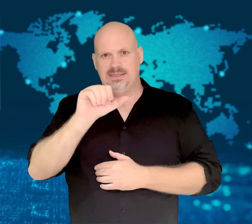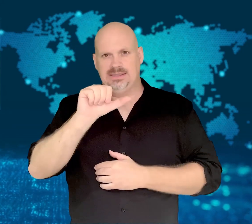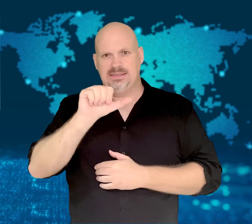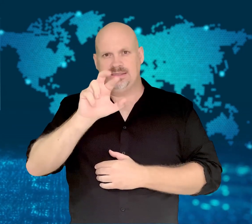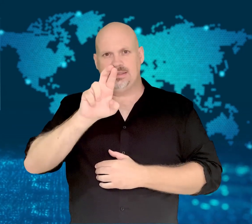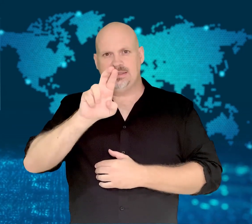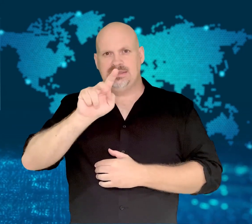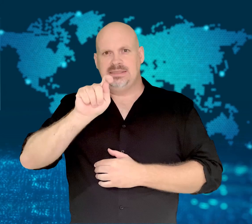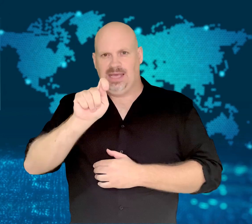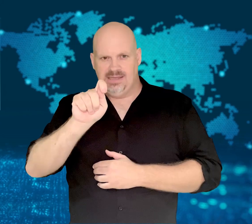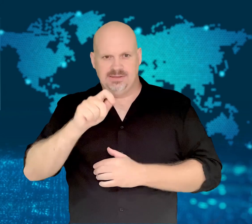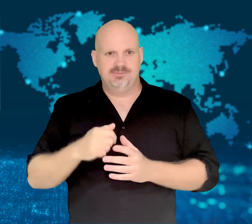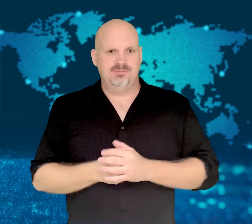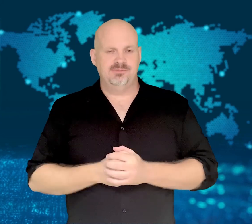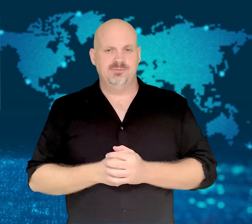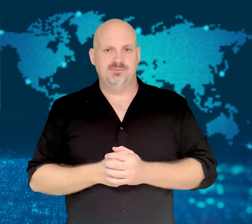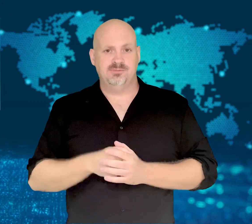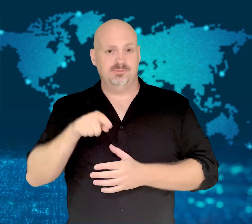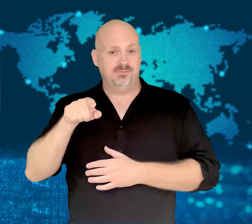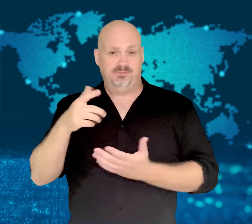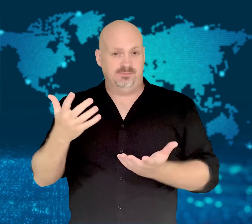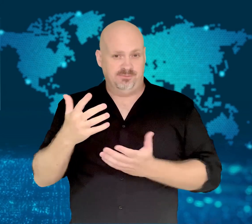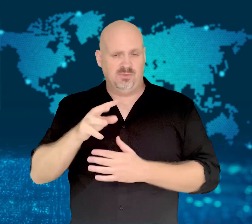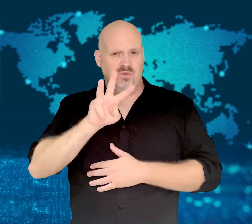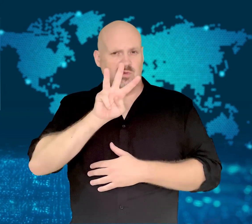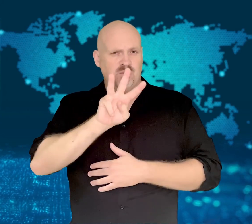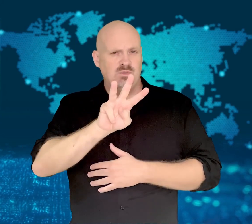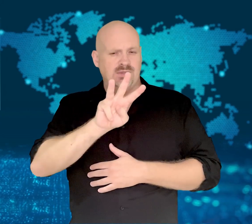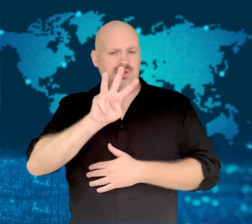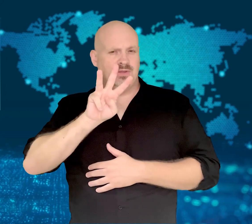to see if its course can be diverted.